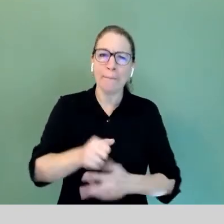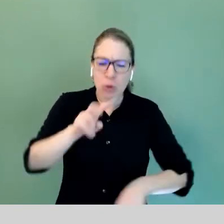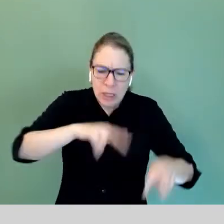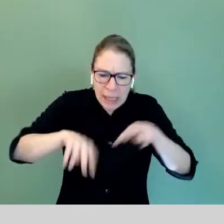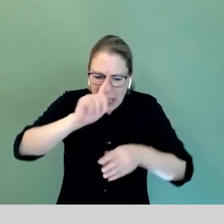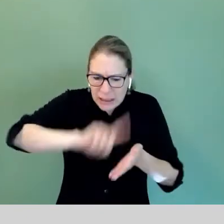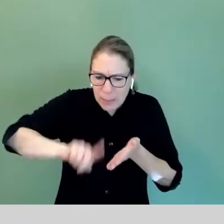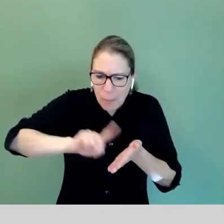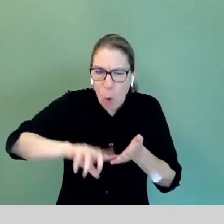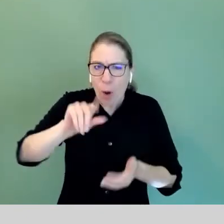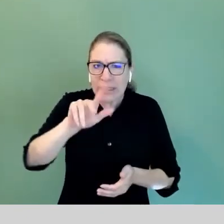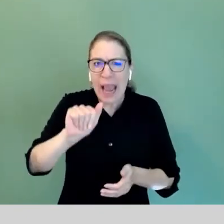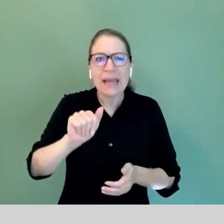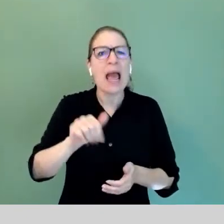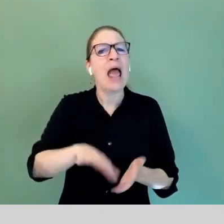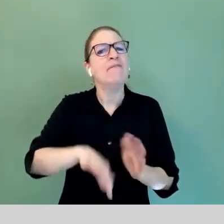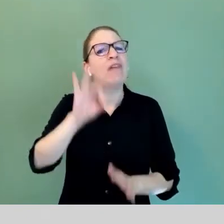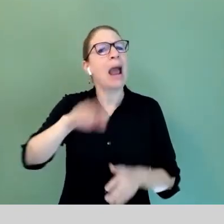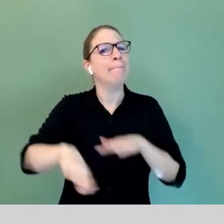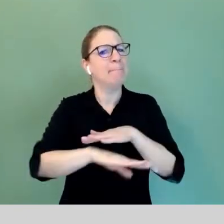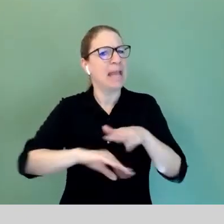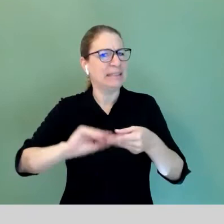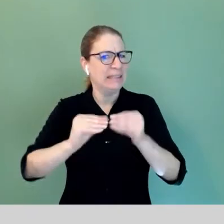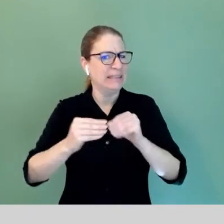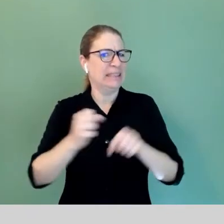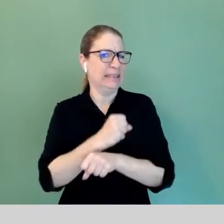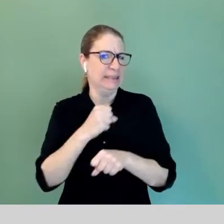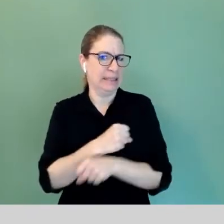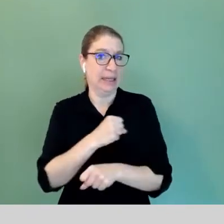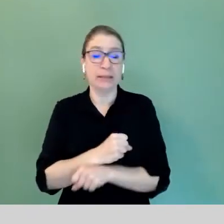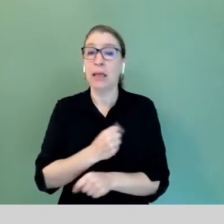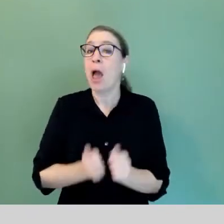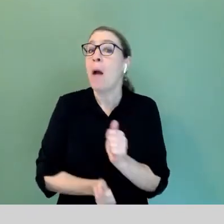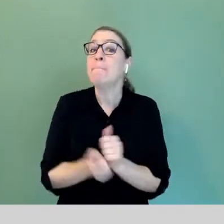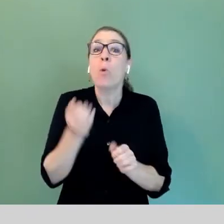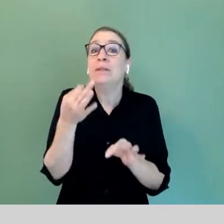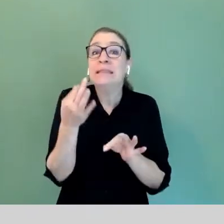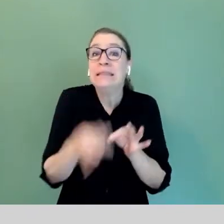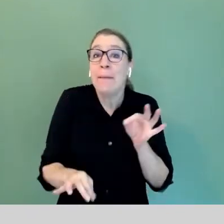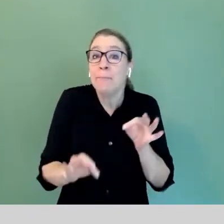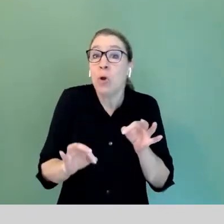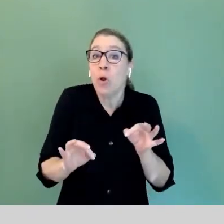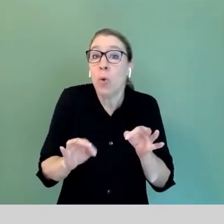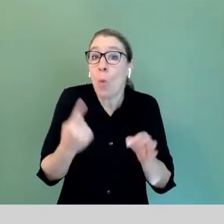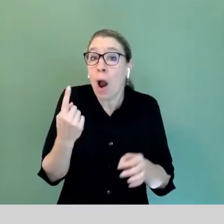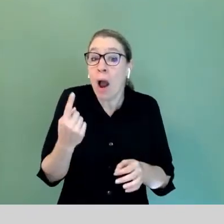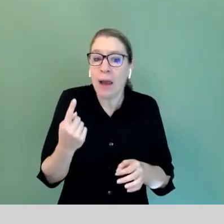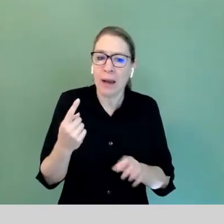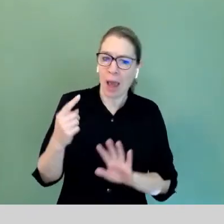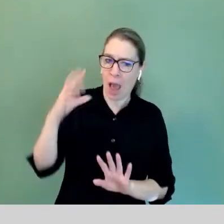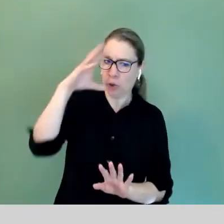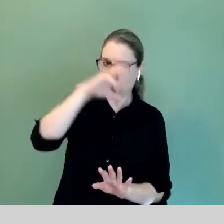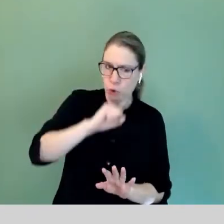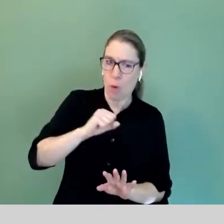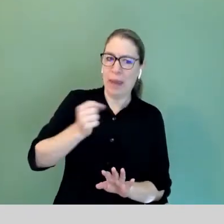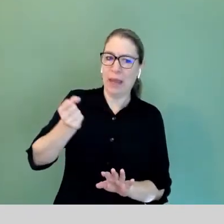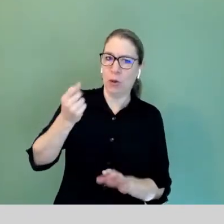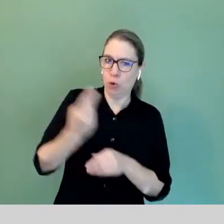and give you some basic statistics about your data, the simplest version of that as human, we have our data in a Pandas dataframe